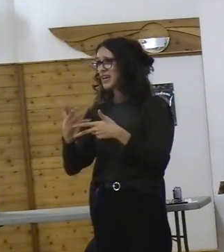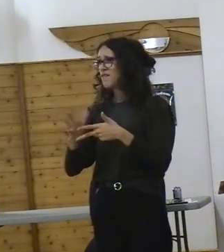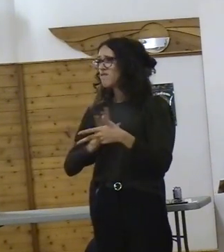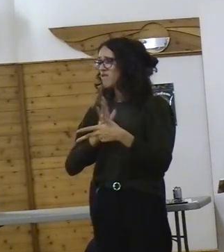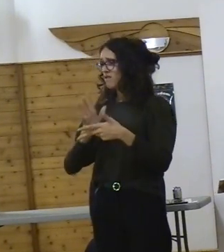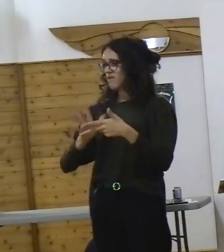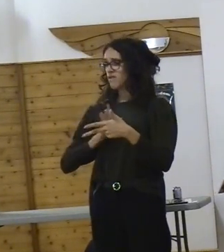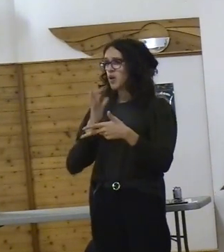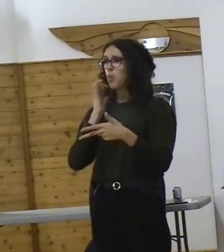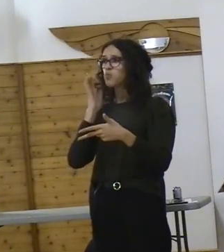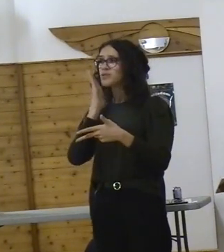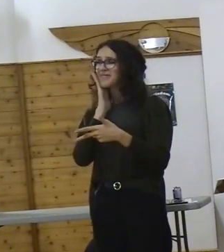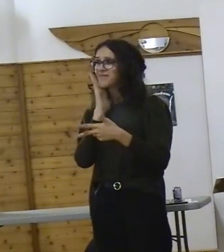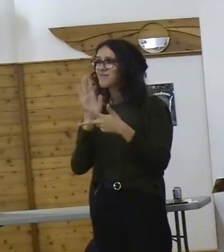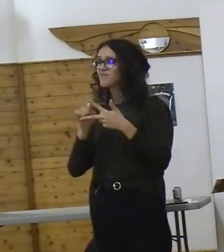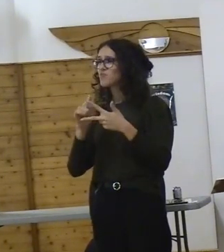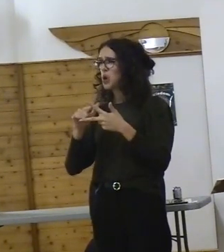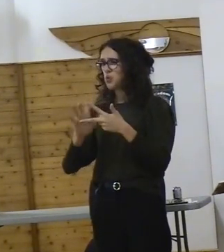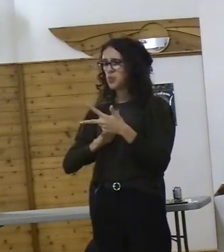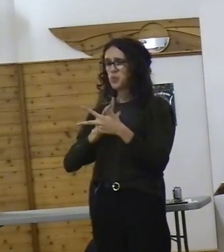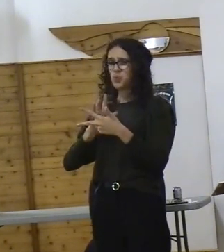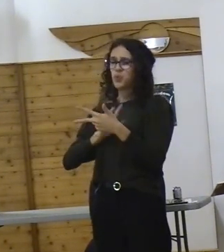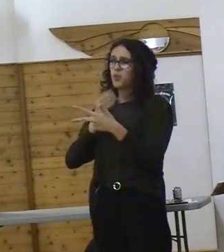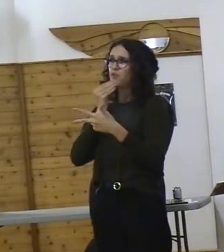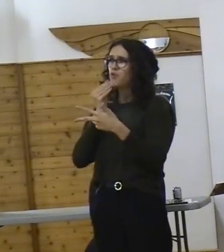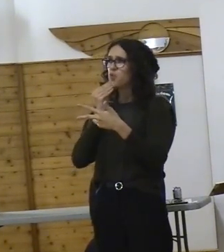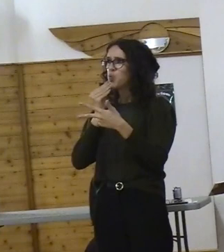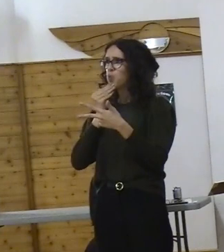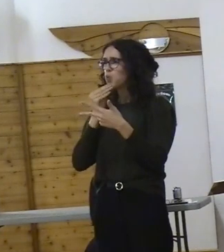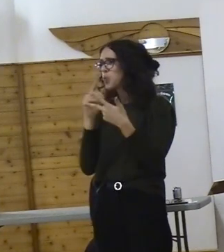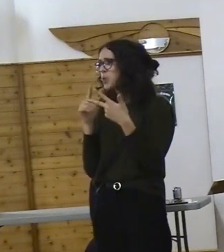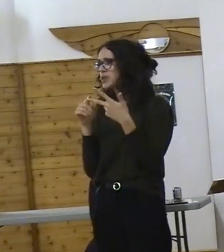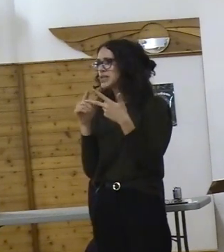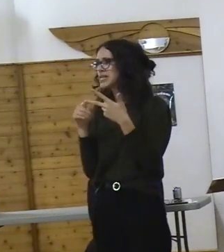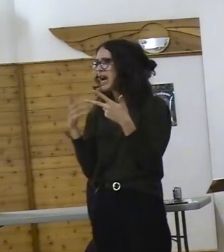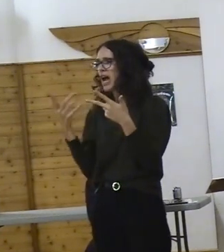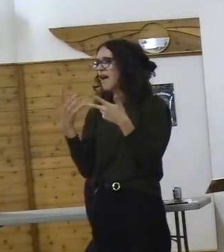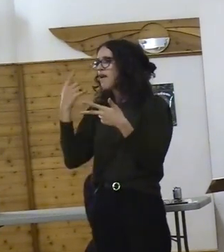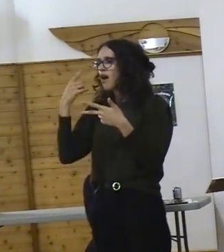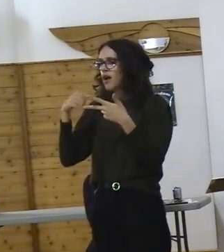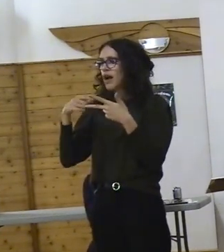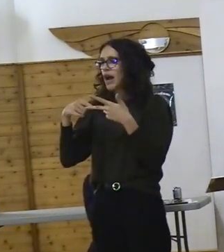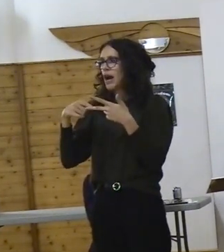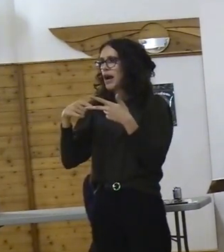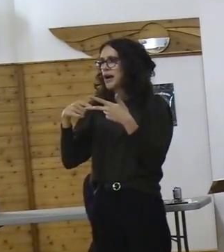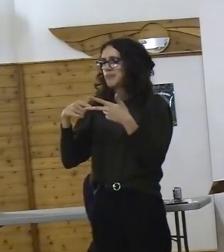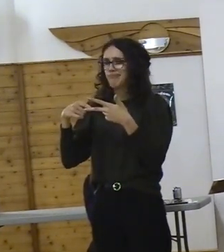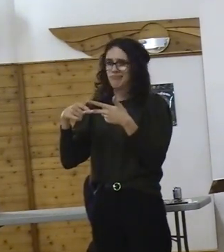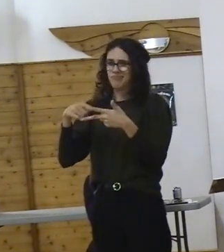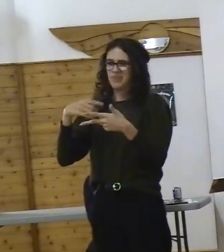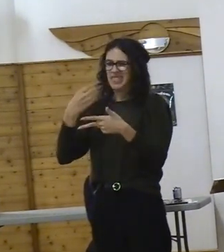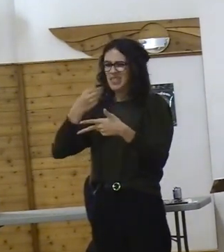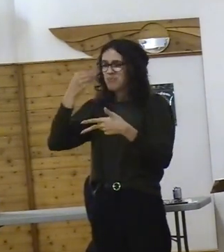And giving us family what they call an honorary pay.